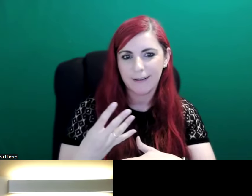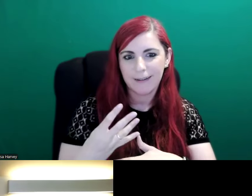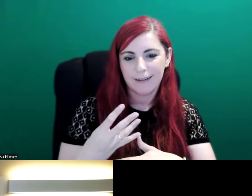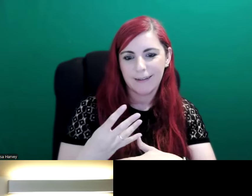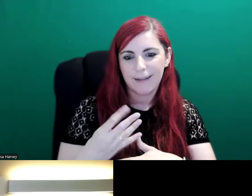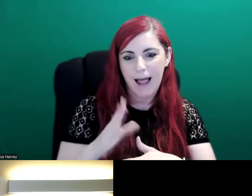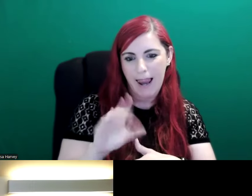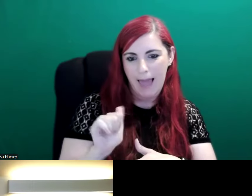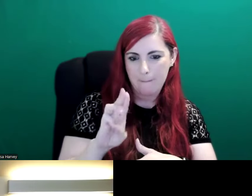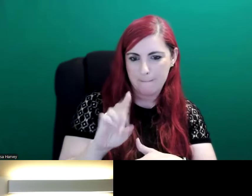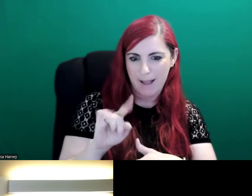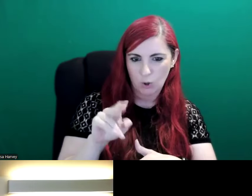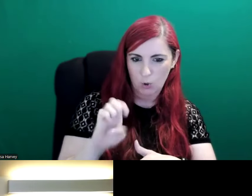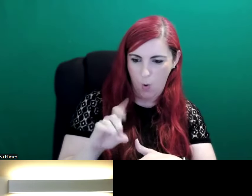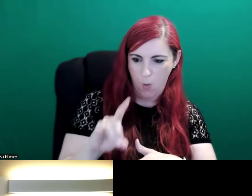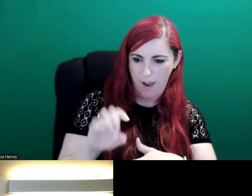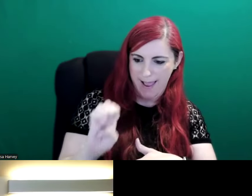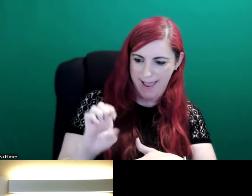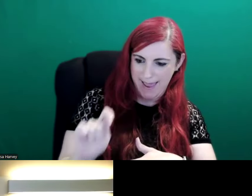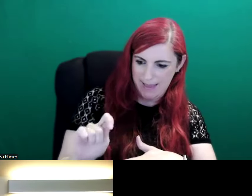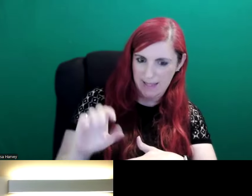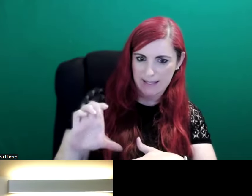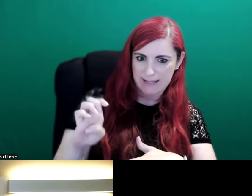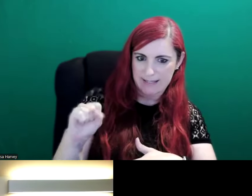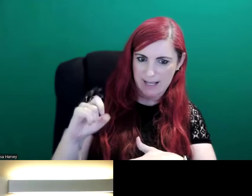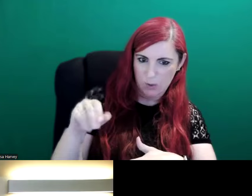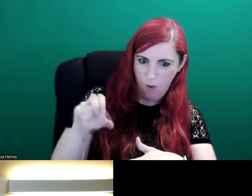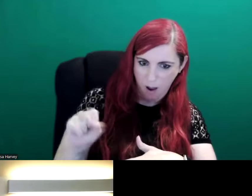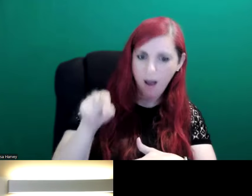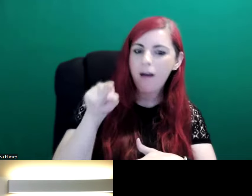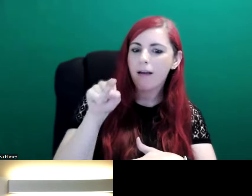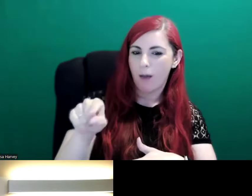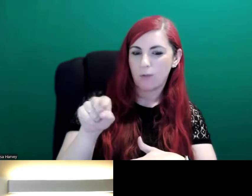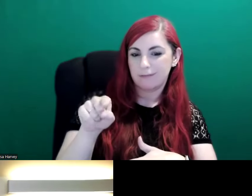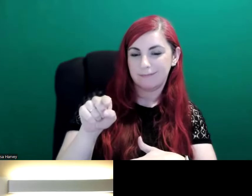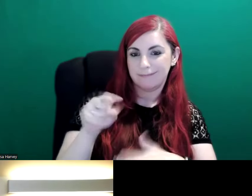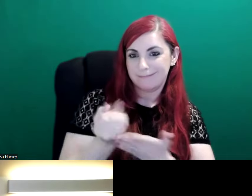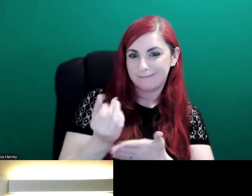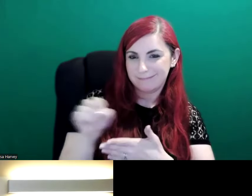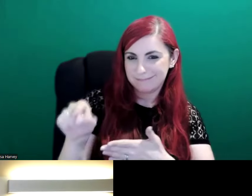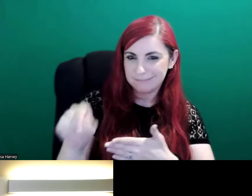Lois, which was basically Albert Gleizes manifesto, outlines what's involved. But